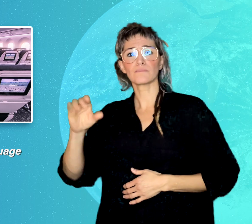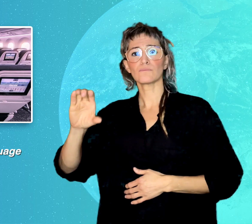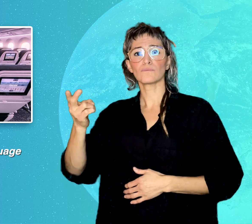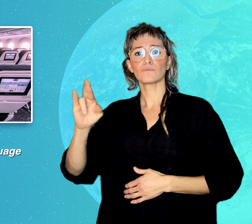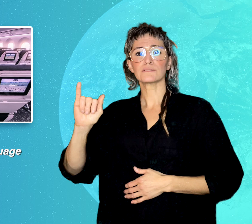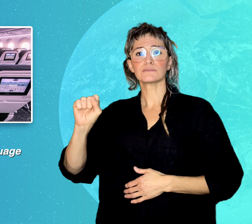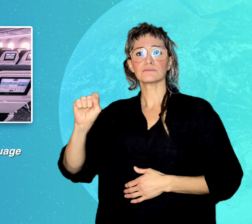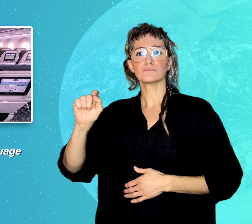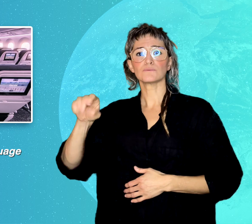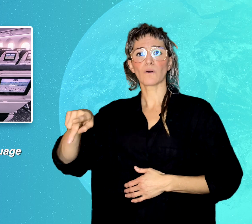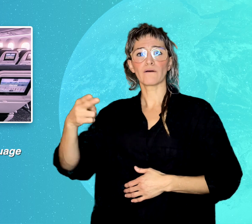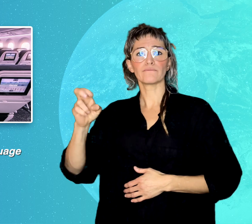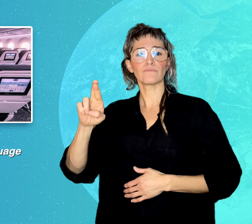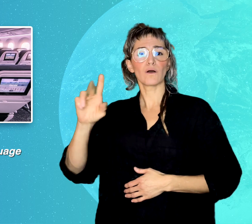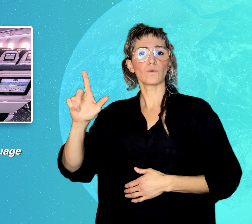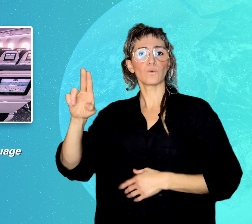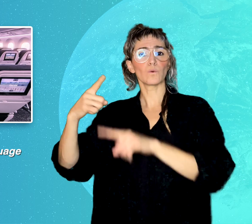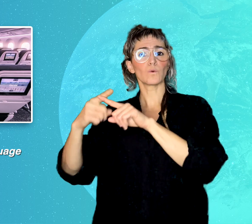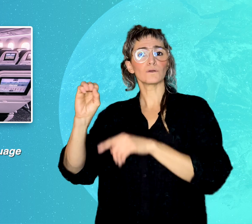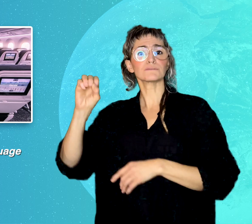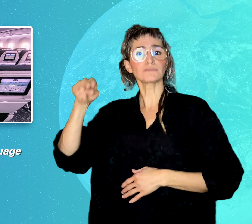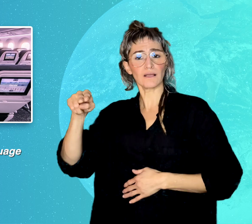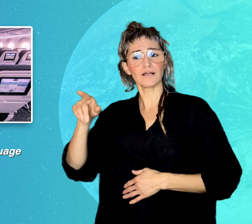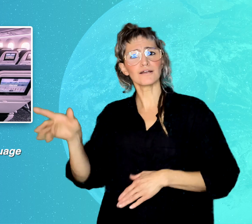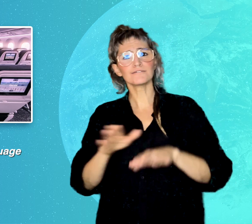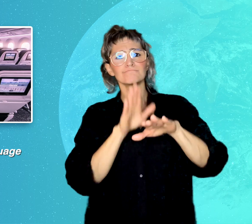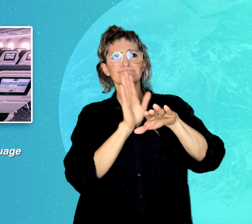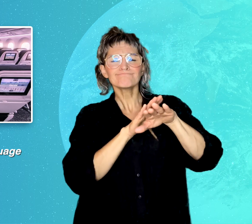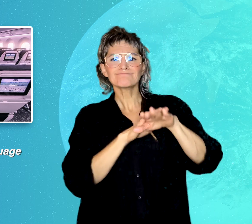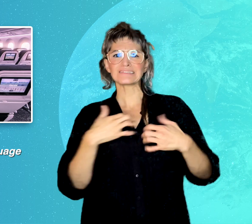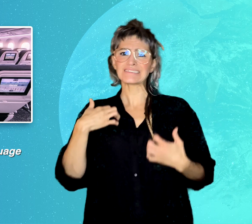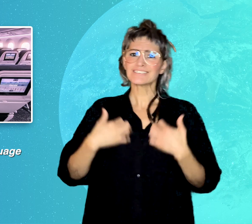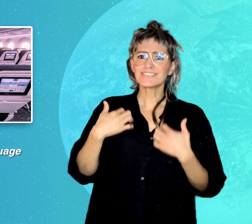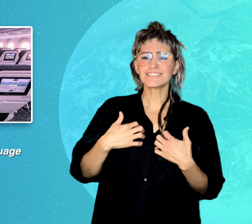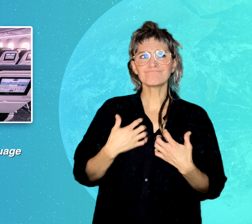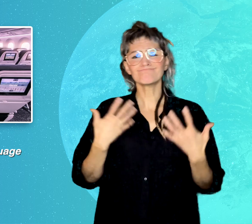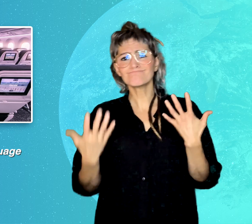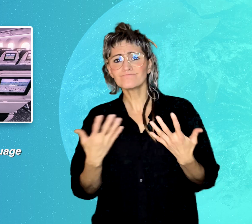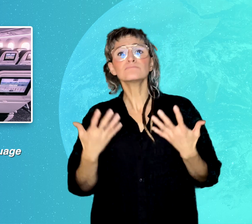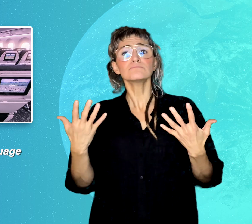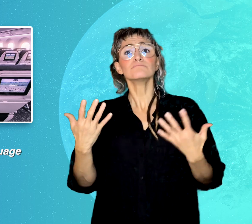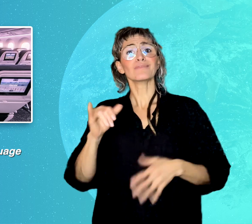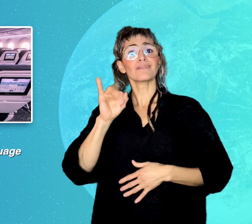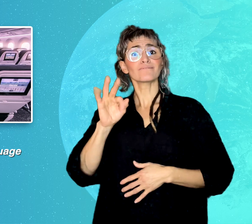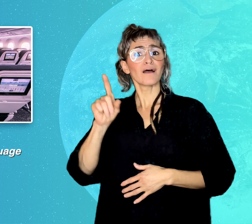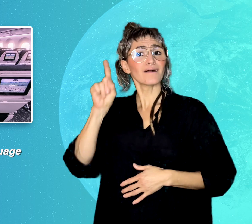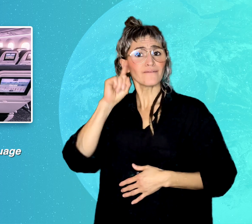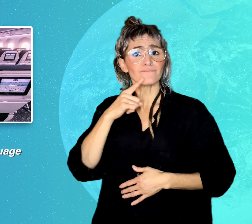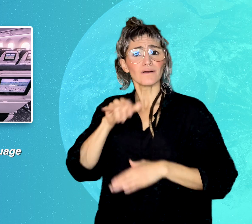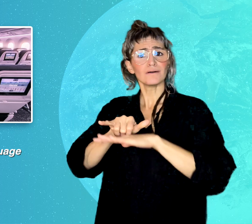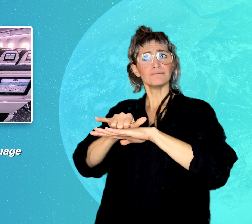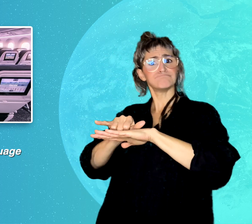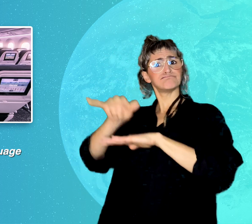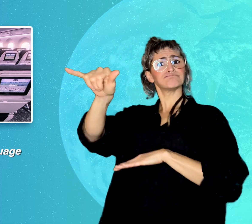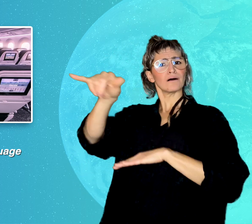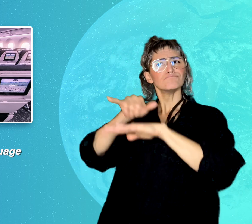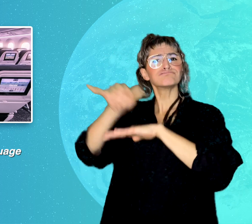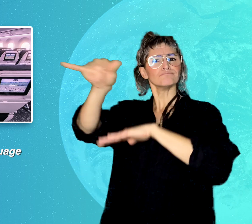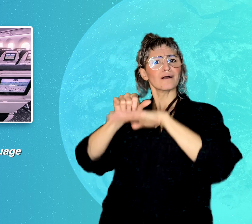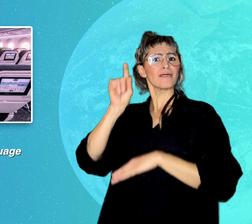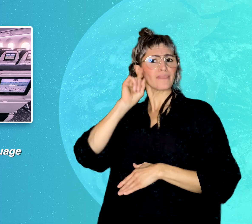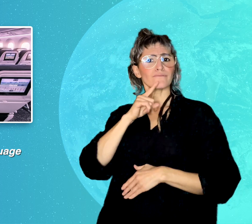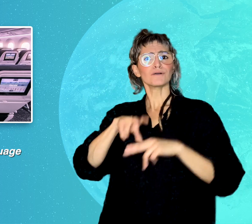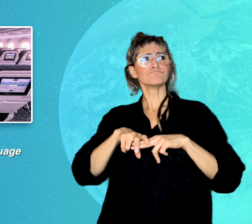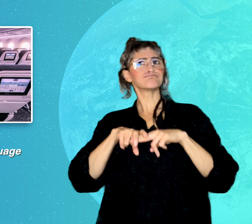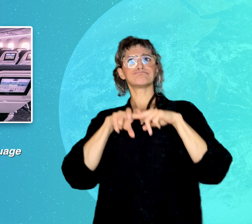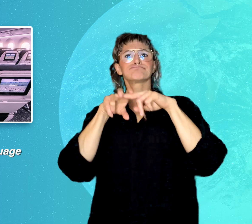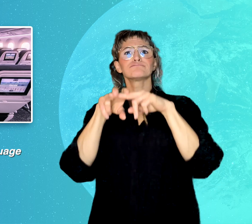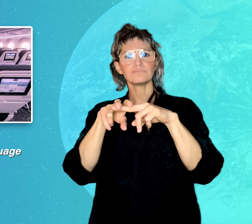concerns about access issues faced by Deaf travelers during flights.